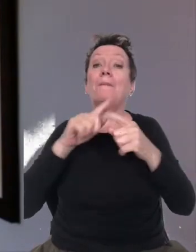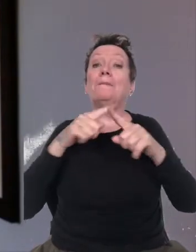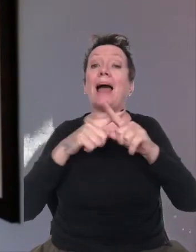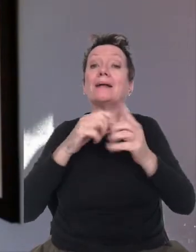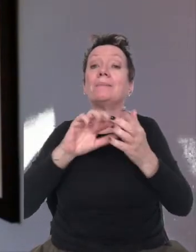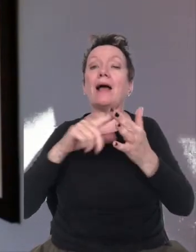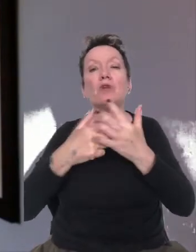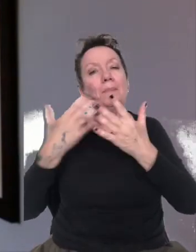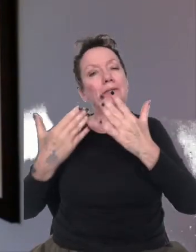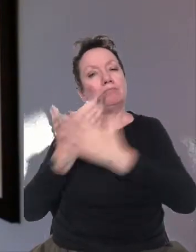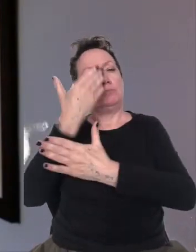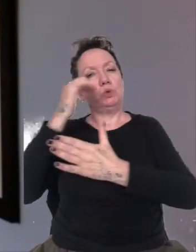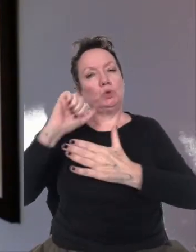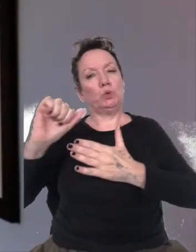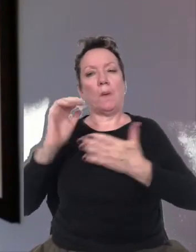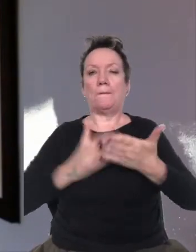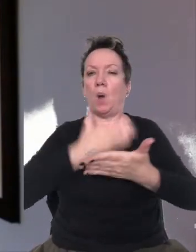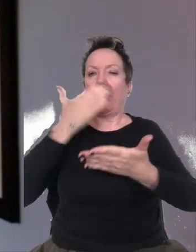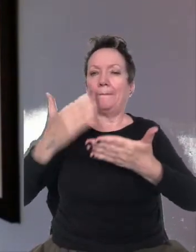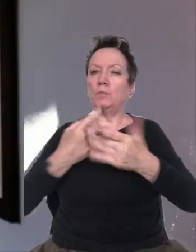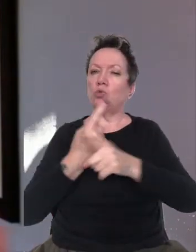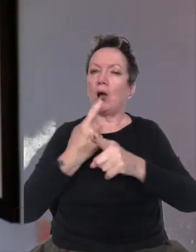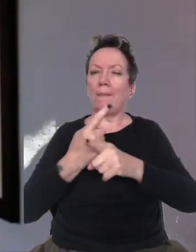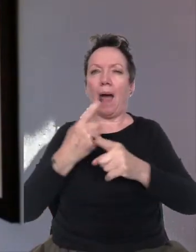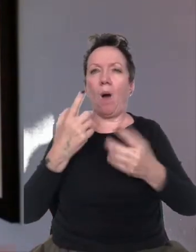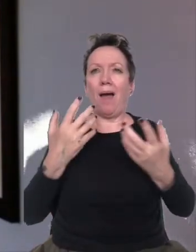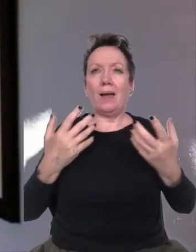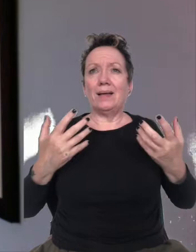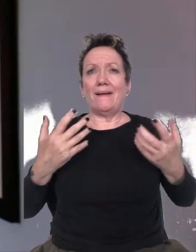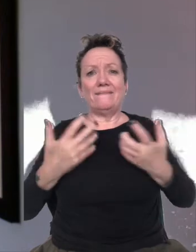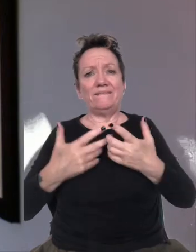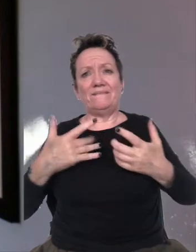written about her wrestles with creativity, uh, during lockdown.